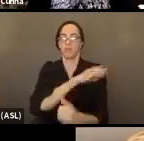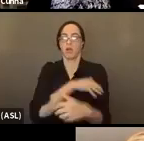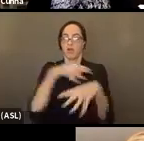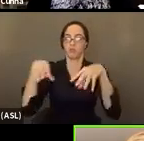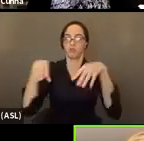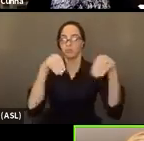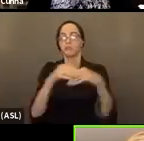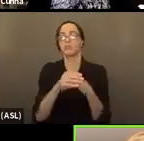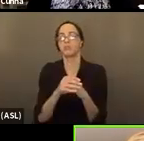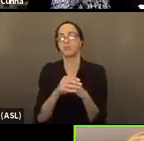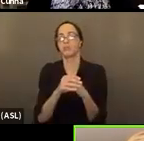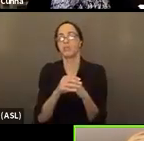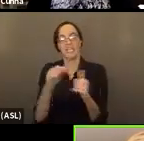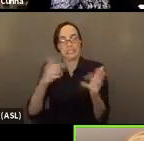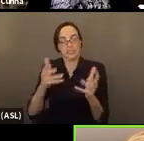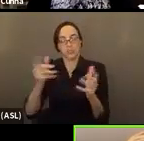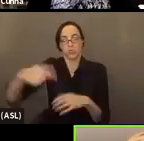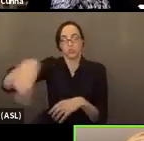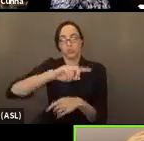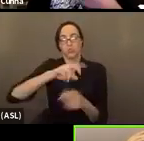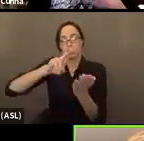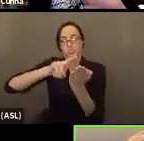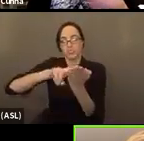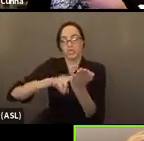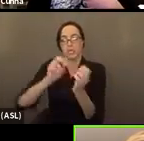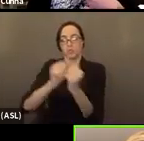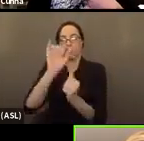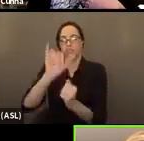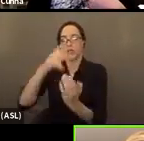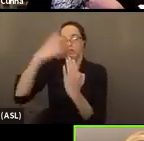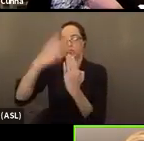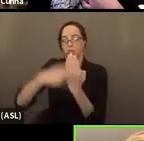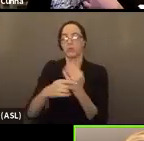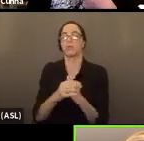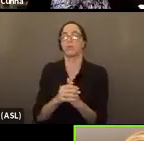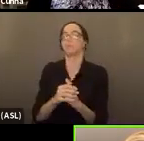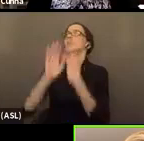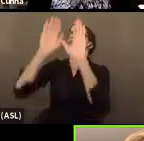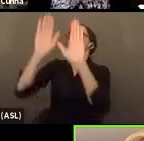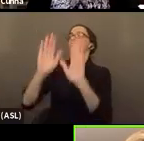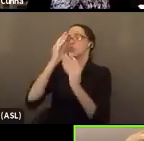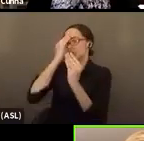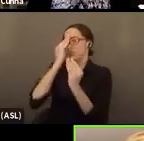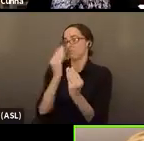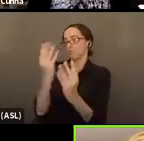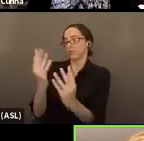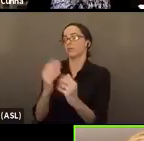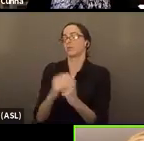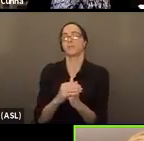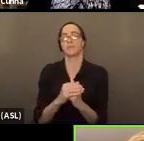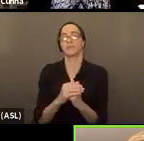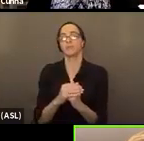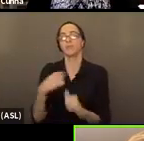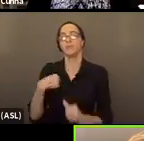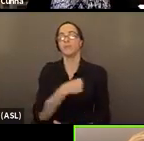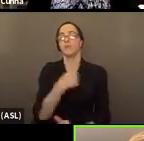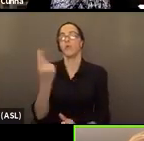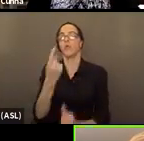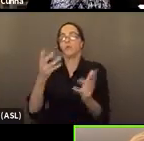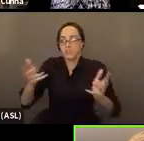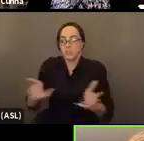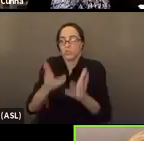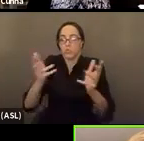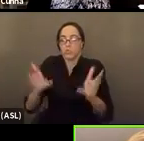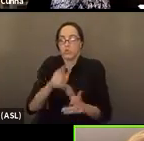that's a great information we always encourage people to duplicate to have as many different